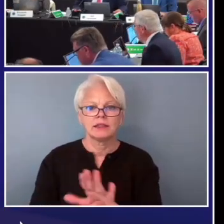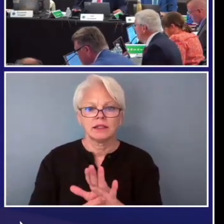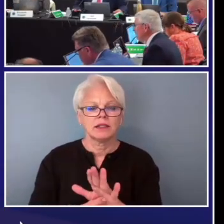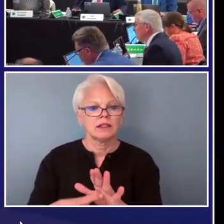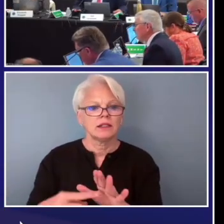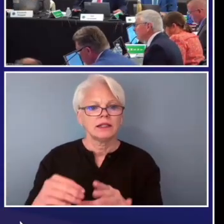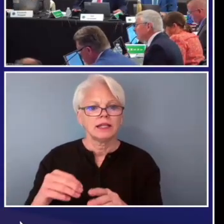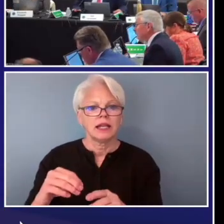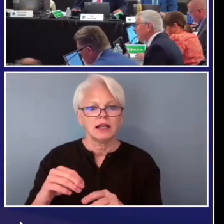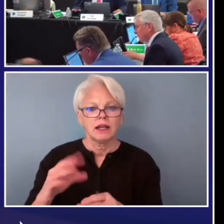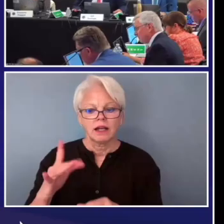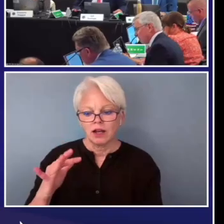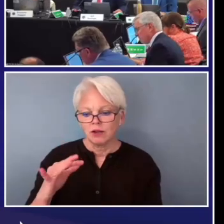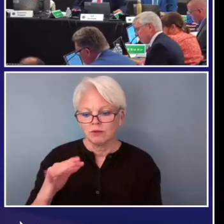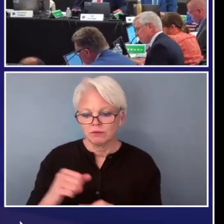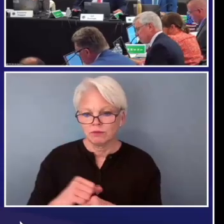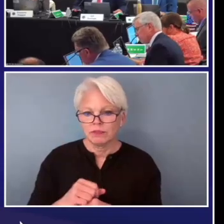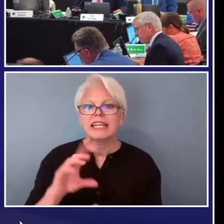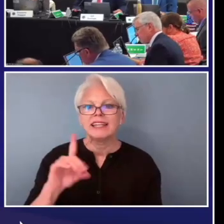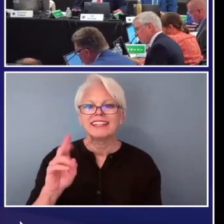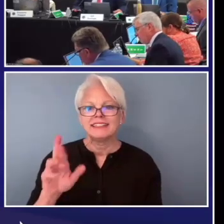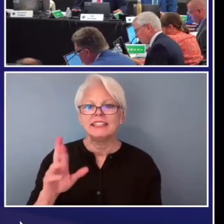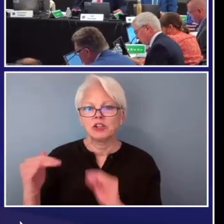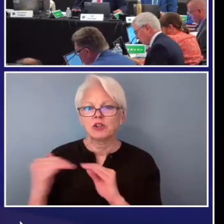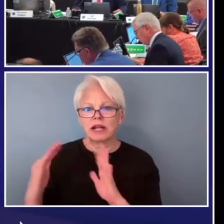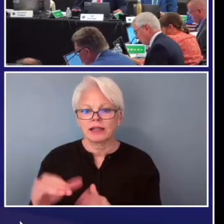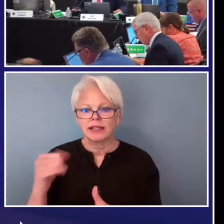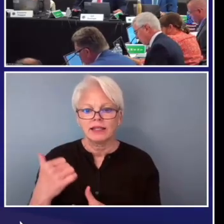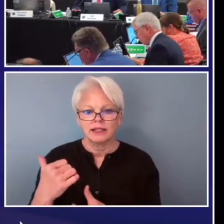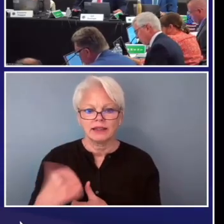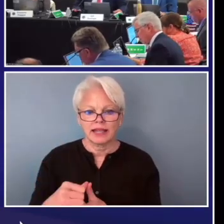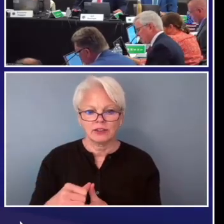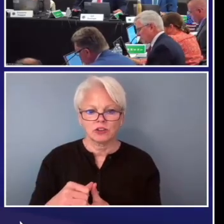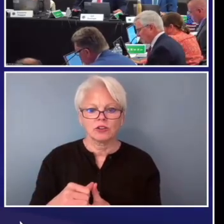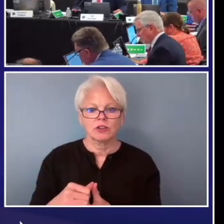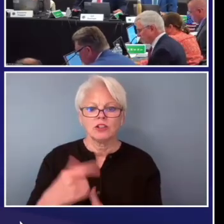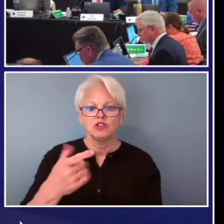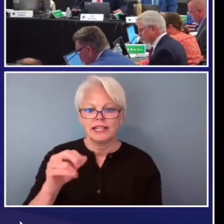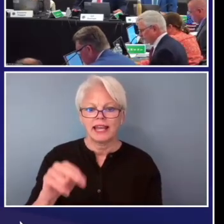your colleague letter, GEN 2503, uh, changes to the approval process